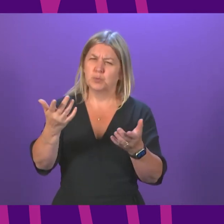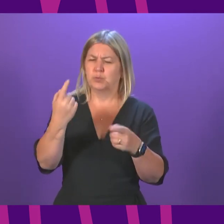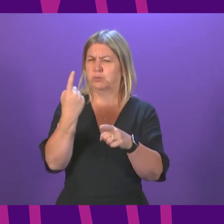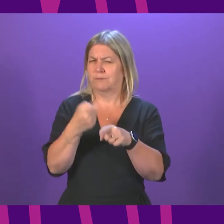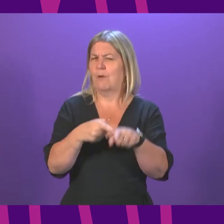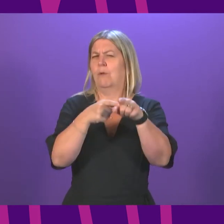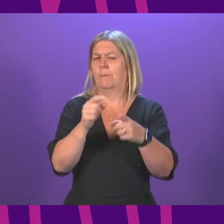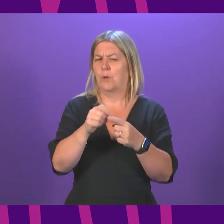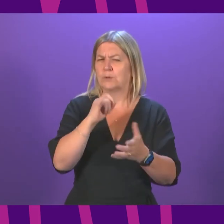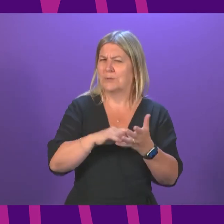have unintended consequences.